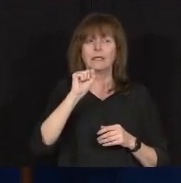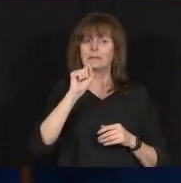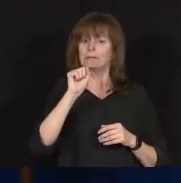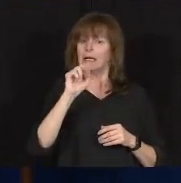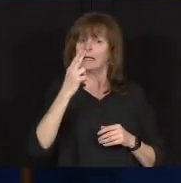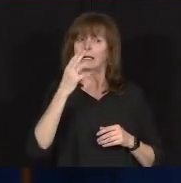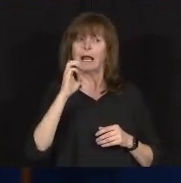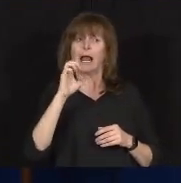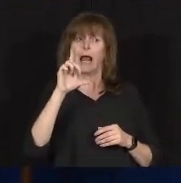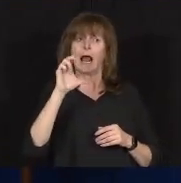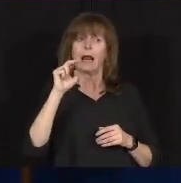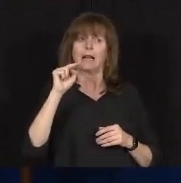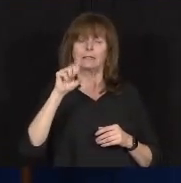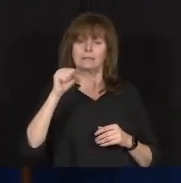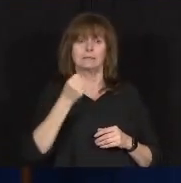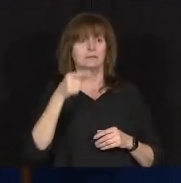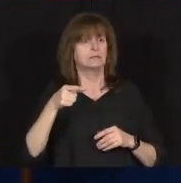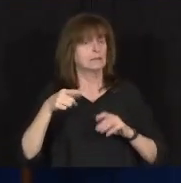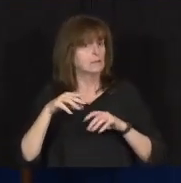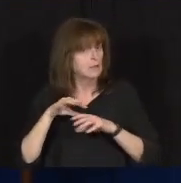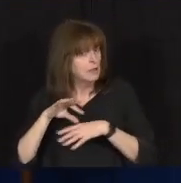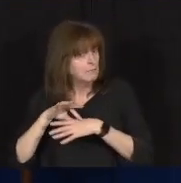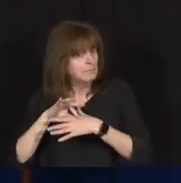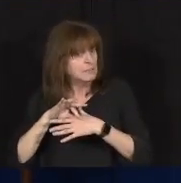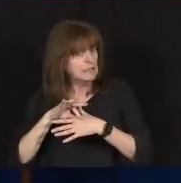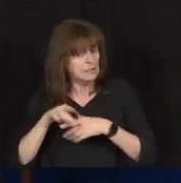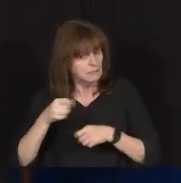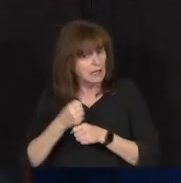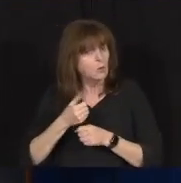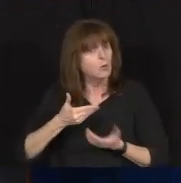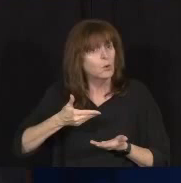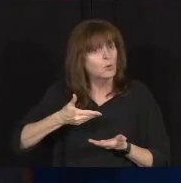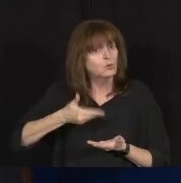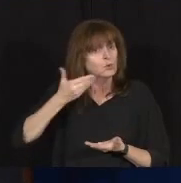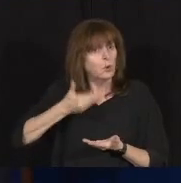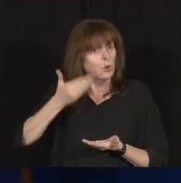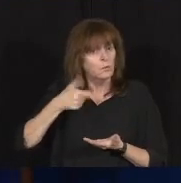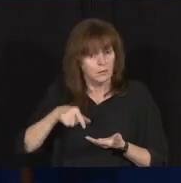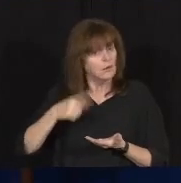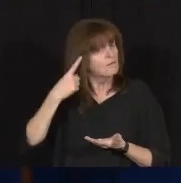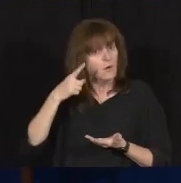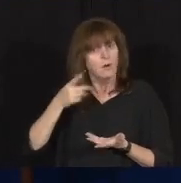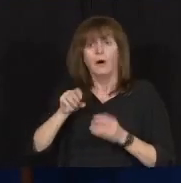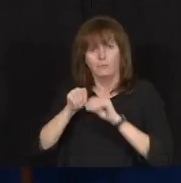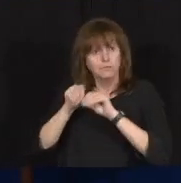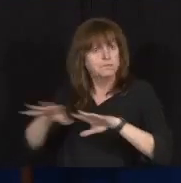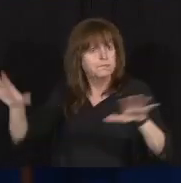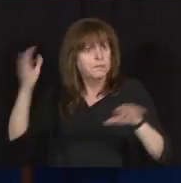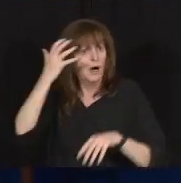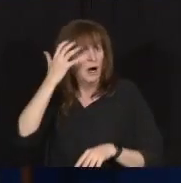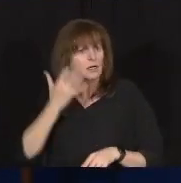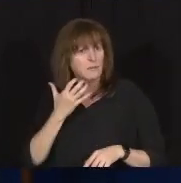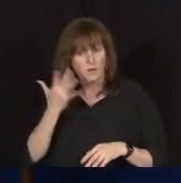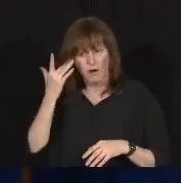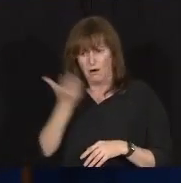Helens, they say we can supply soup to his many hospitals as needed for the frontline healthcare workers. J ust little things like that. T